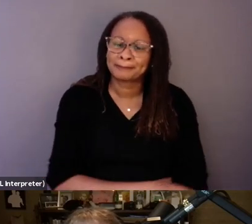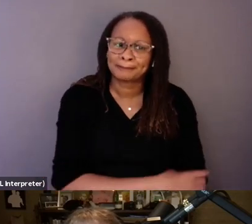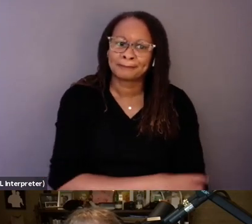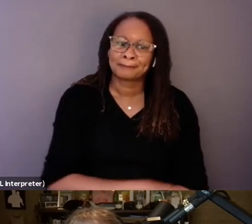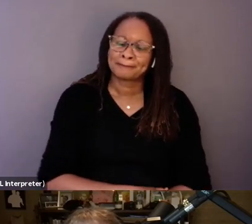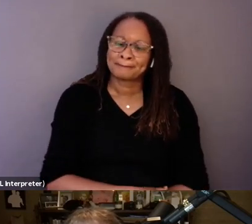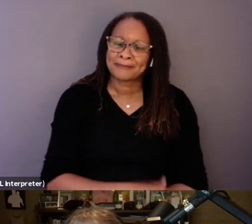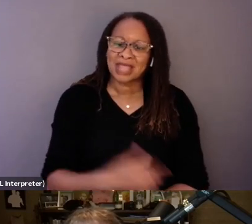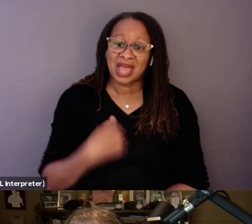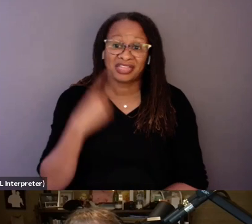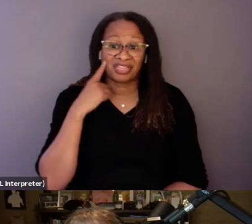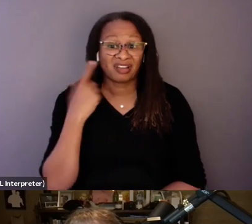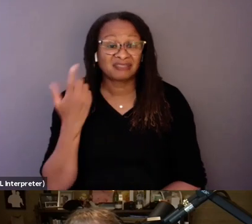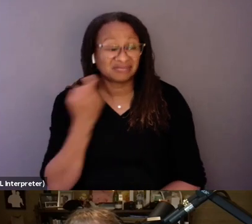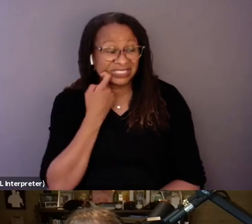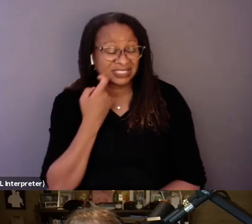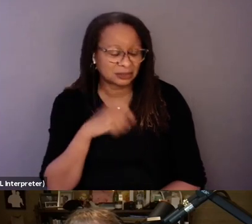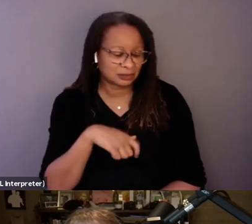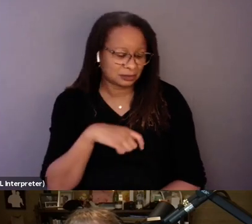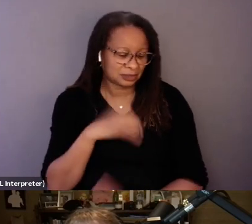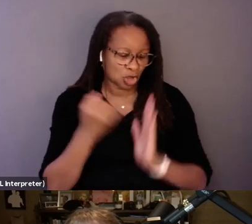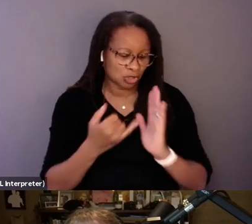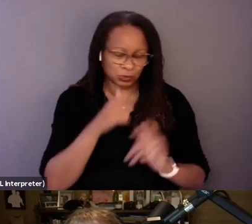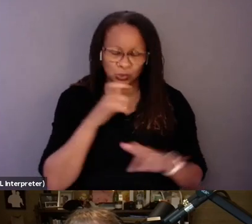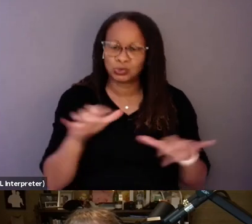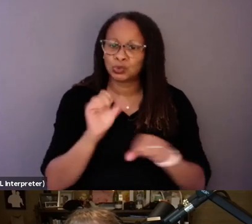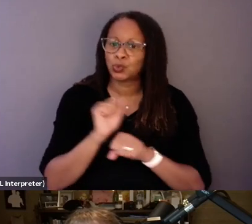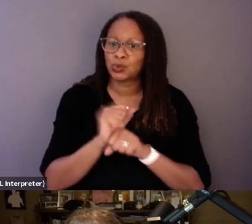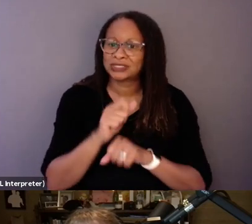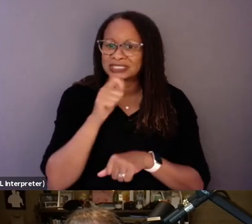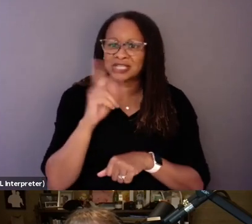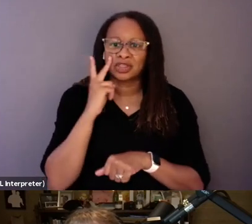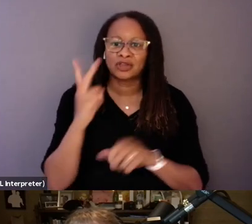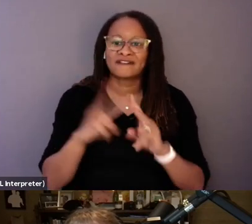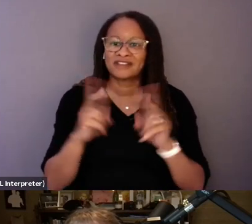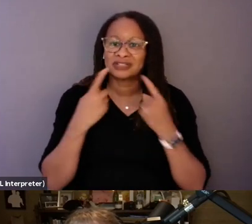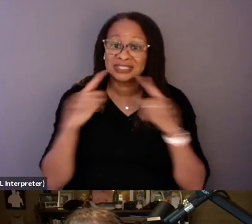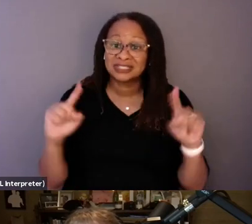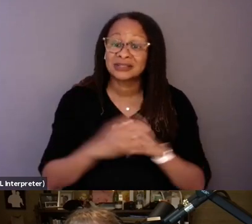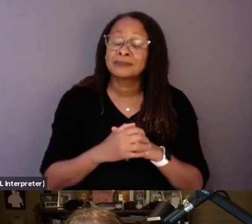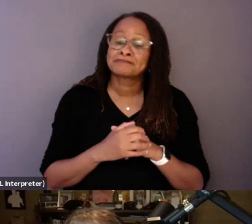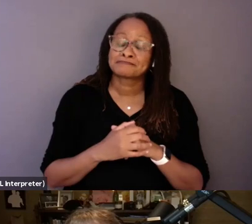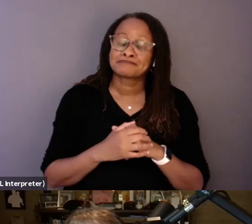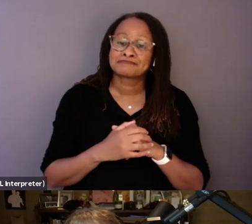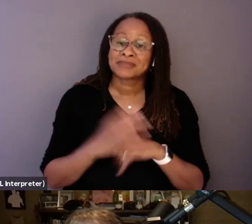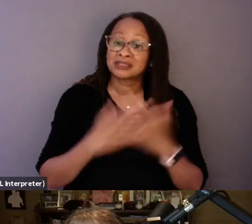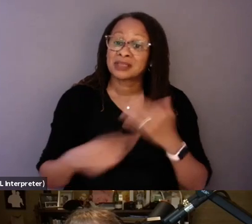is kind of like there's artists who do work that doesn't look very accomplished, so to speak, and some of them can actually